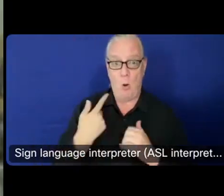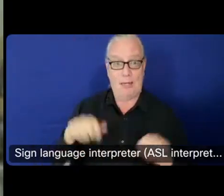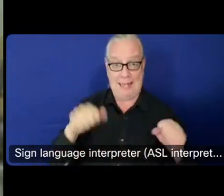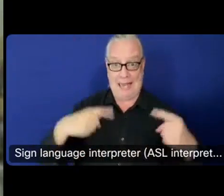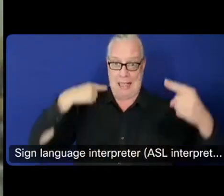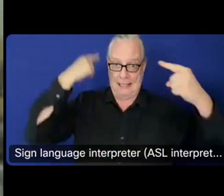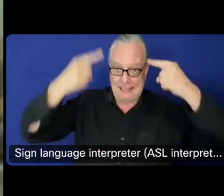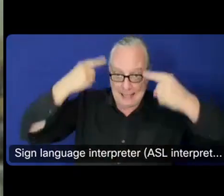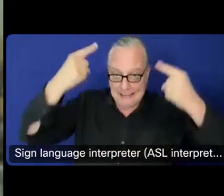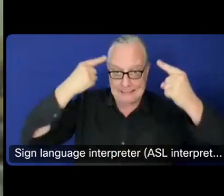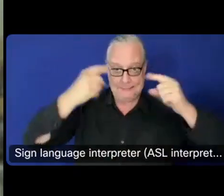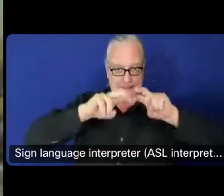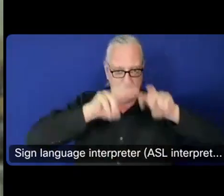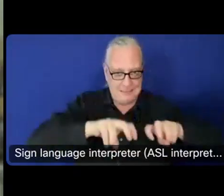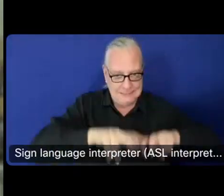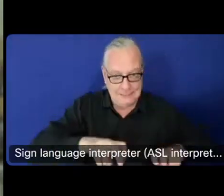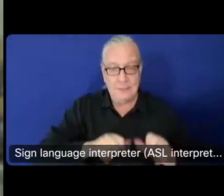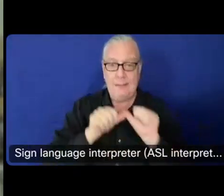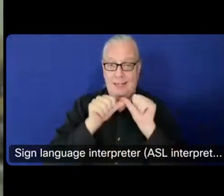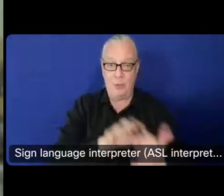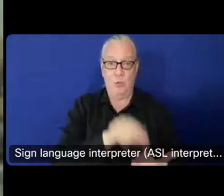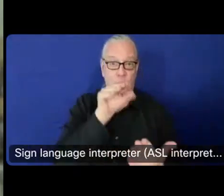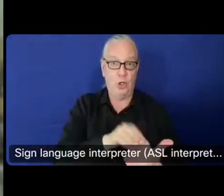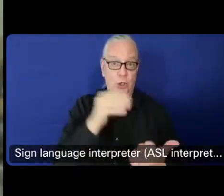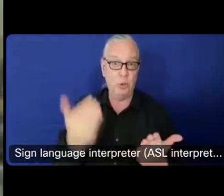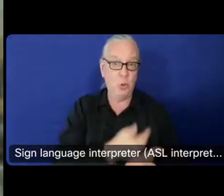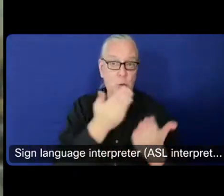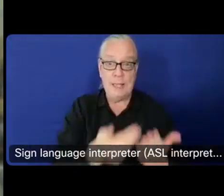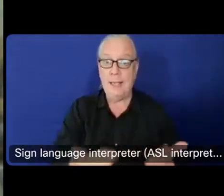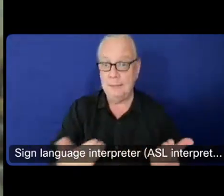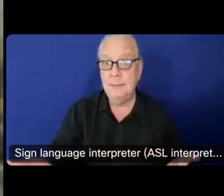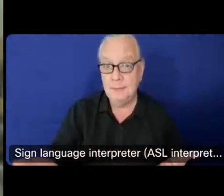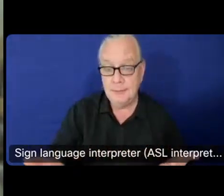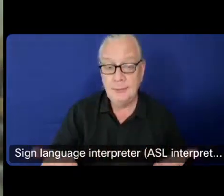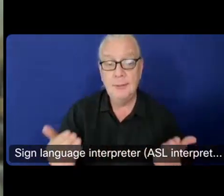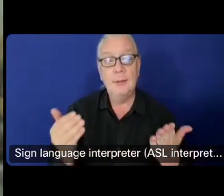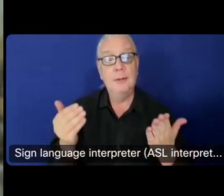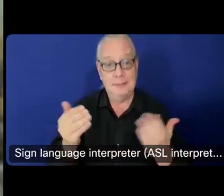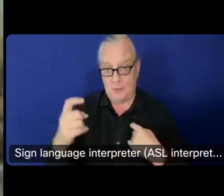ability to continue to learn things. And so cognitive health